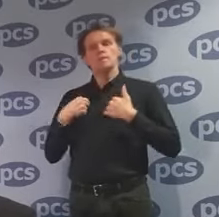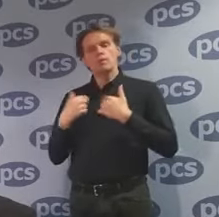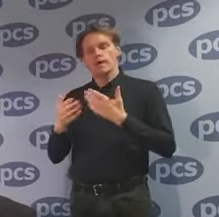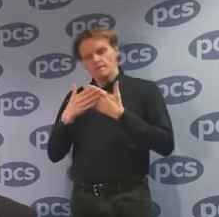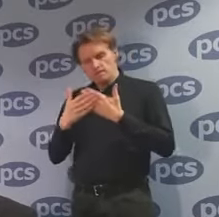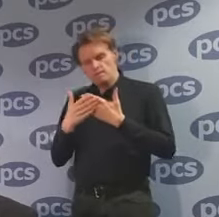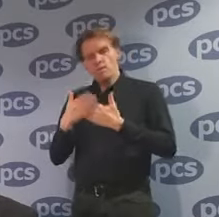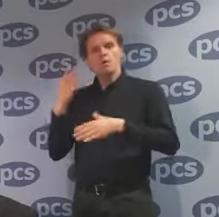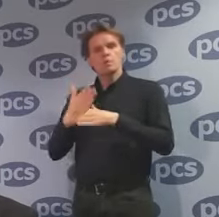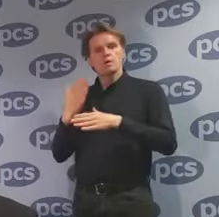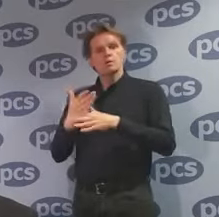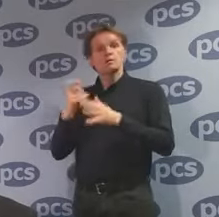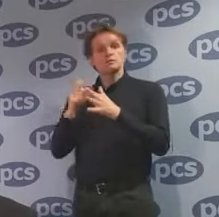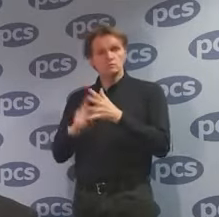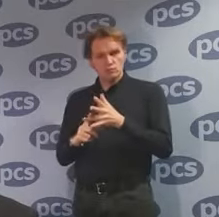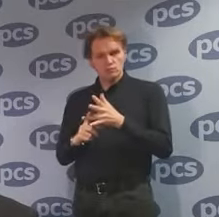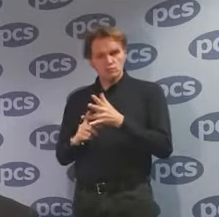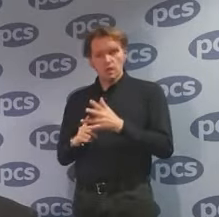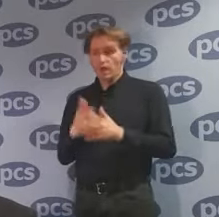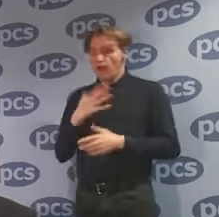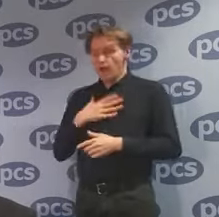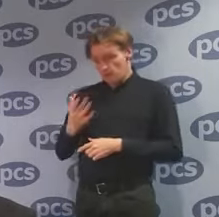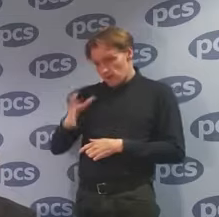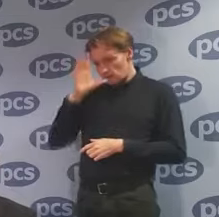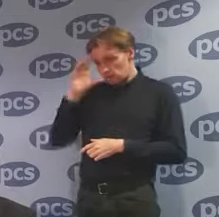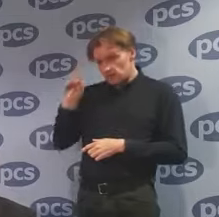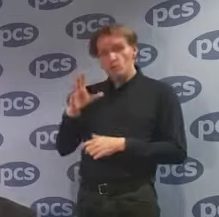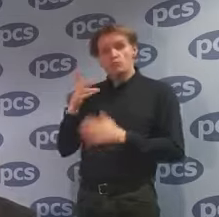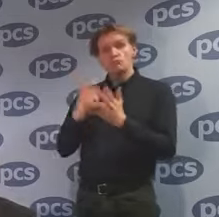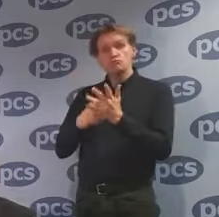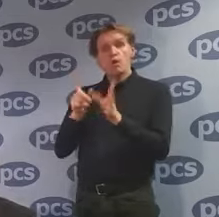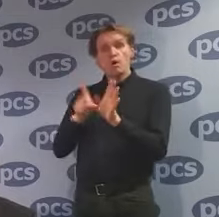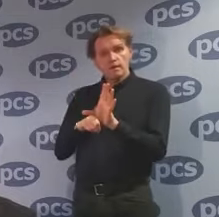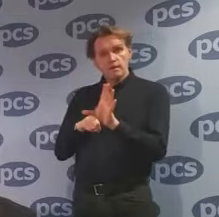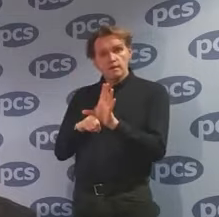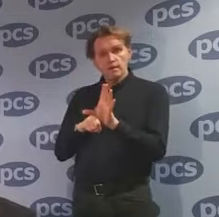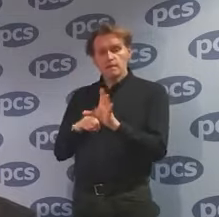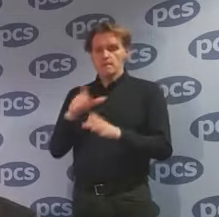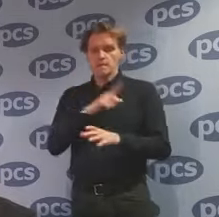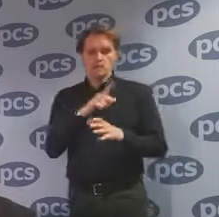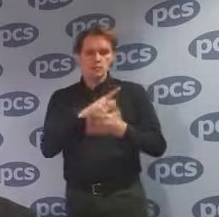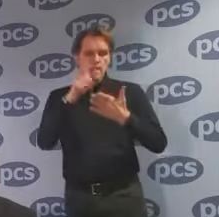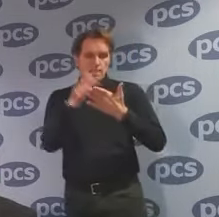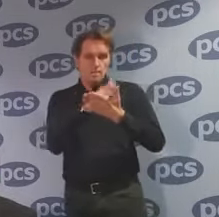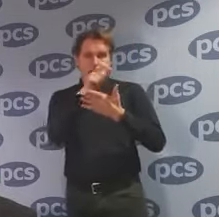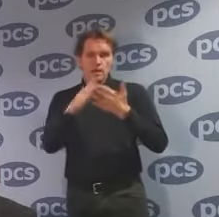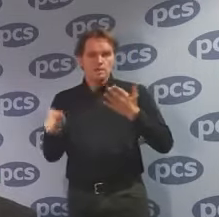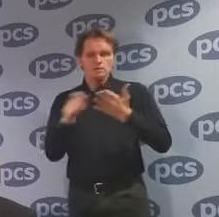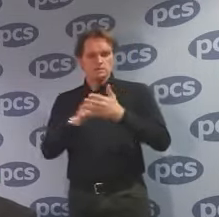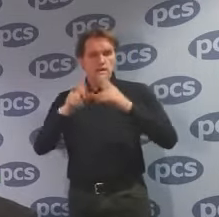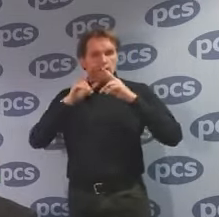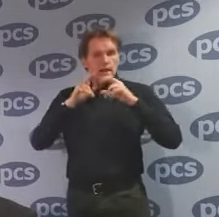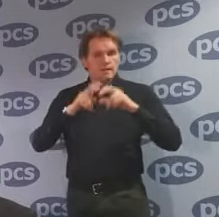and what I would like to assure Roy and others is because of the way we've done the ballot and the detailed analysis now that the Disputes Committee and the NEC